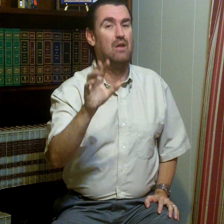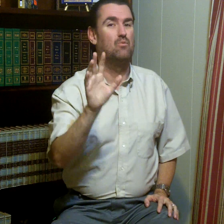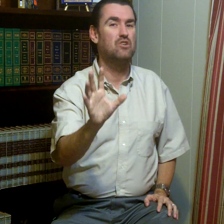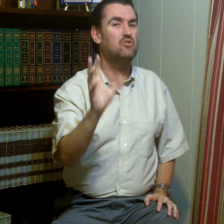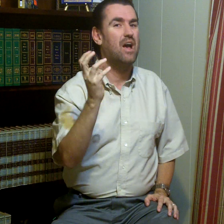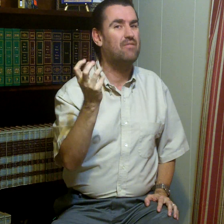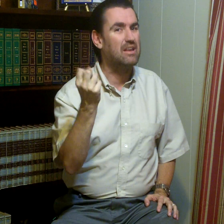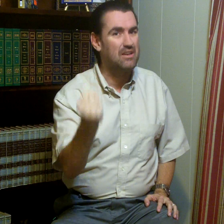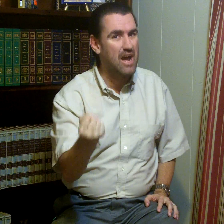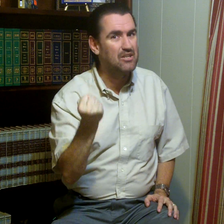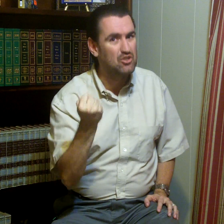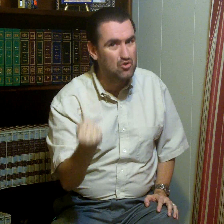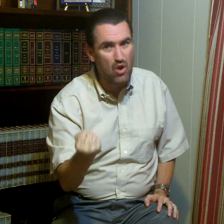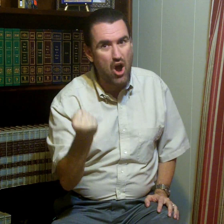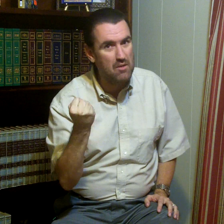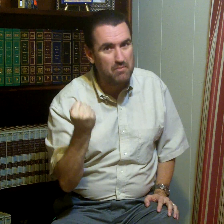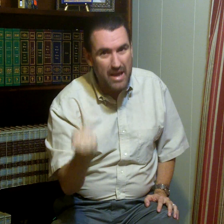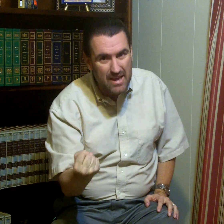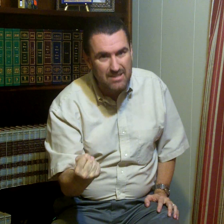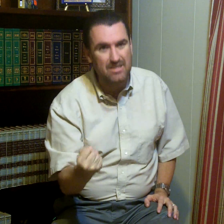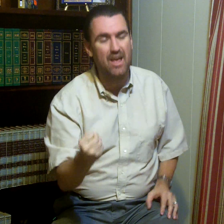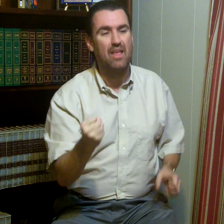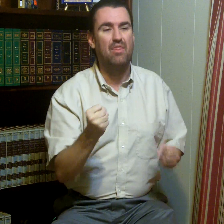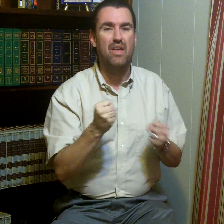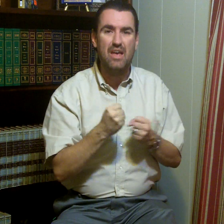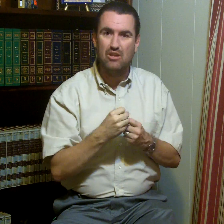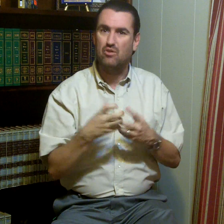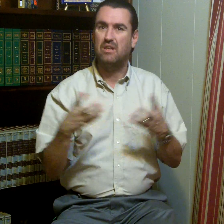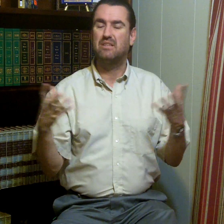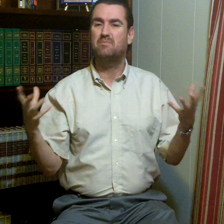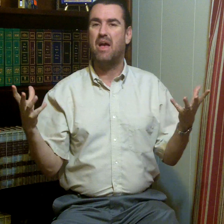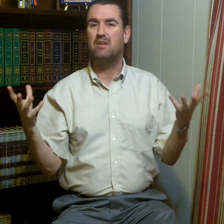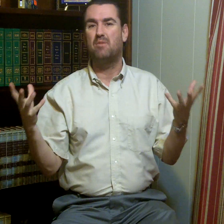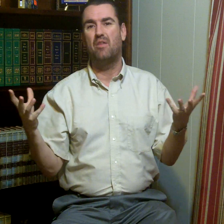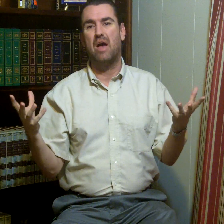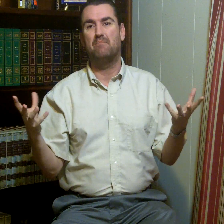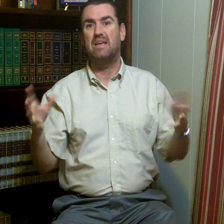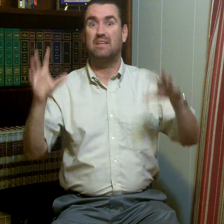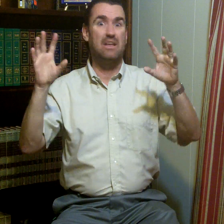and once you have that nice strong base then you can expand upon that base and